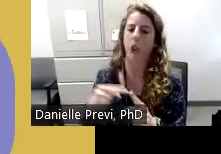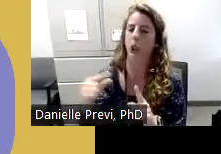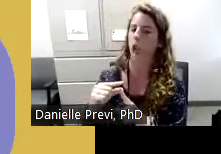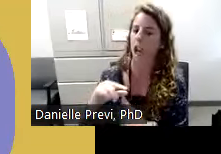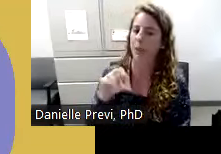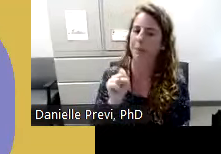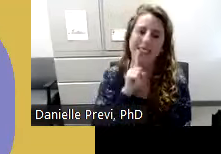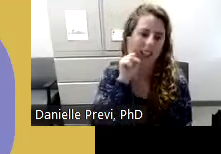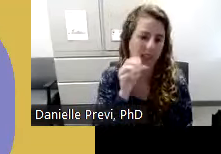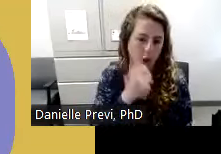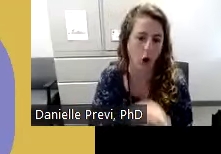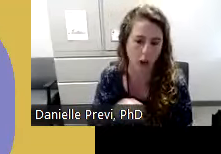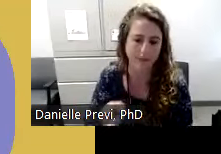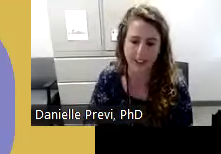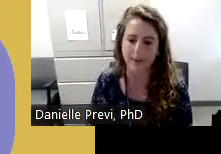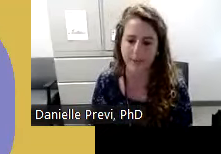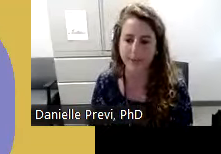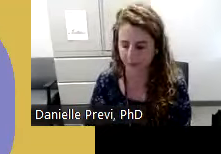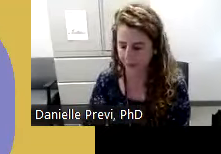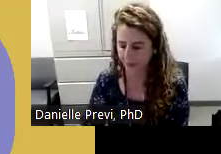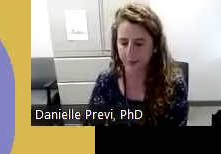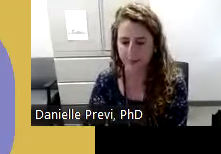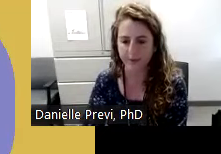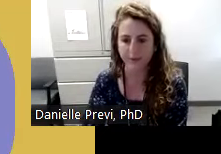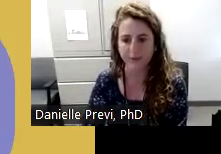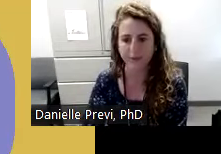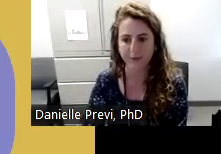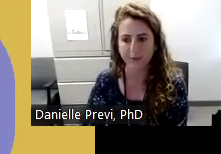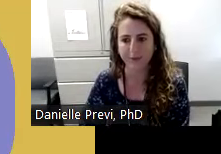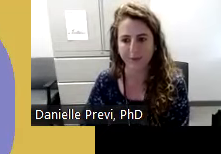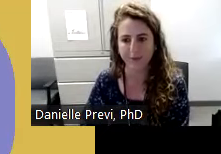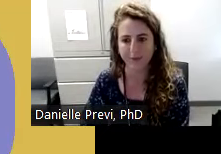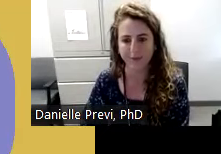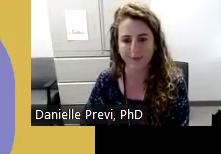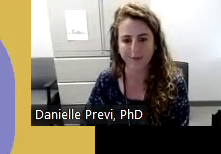any amplification or assistive devices. But that is the nomenclature that the community prefers.